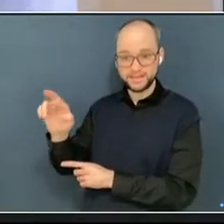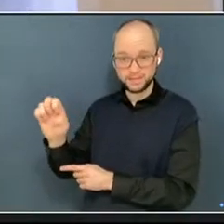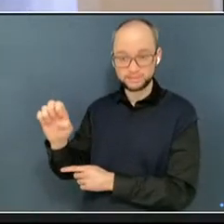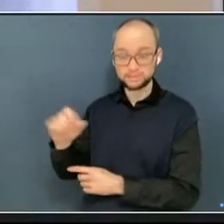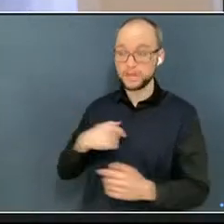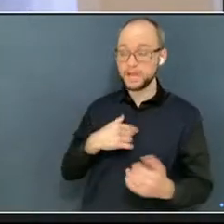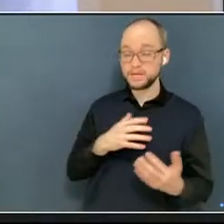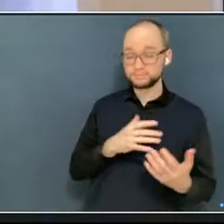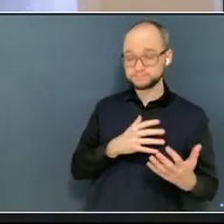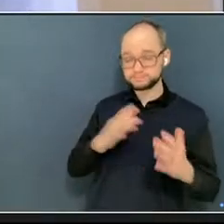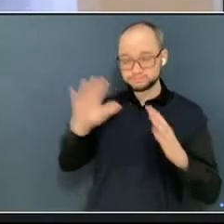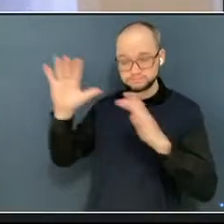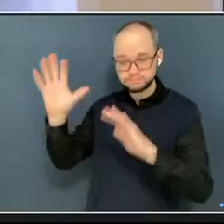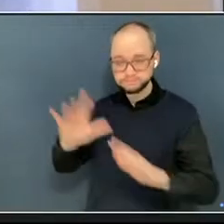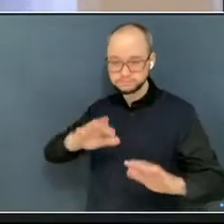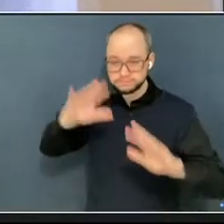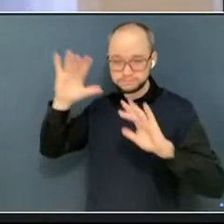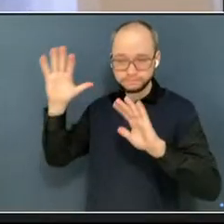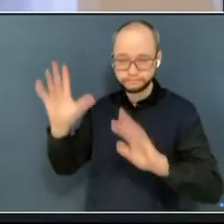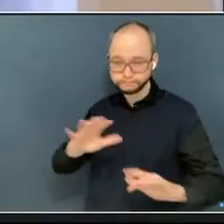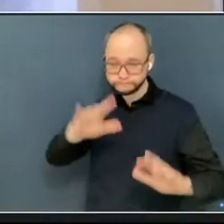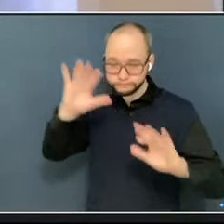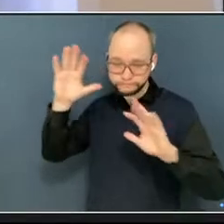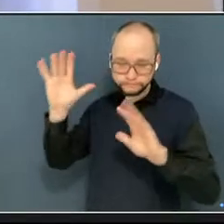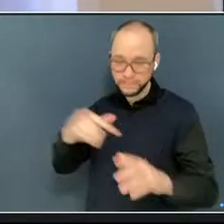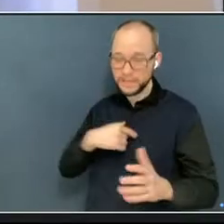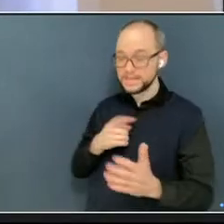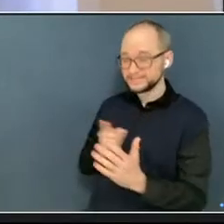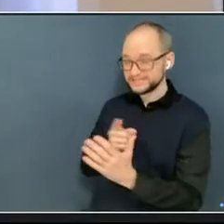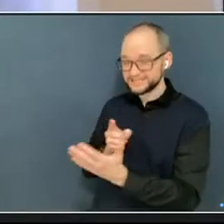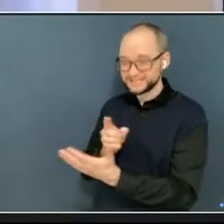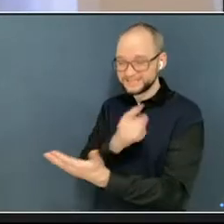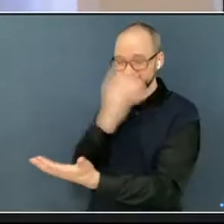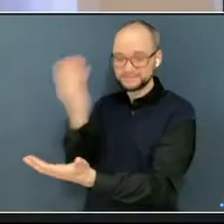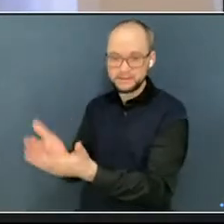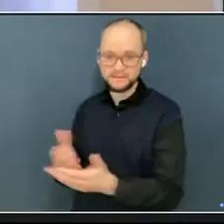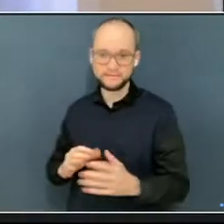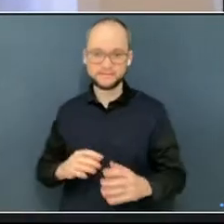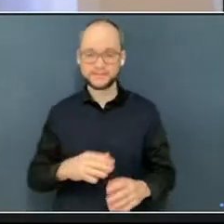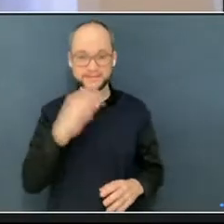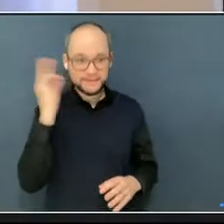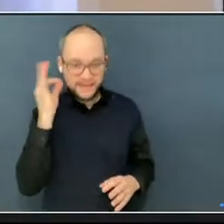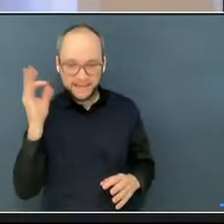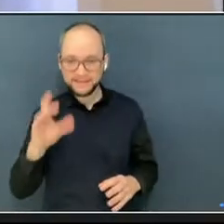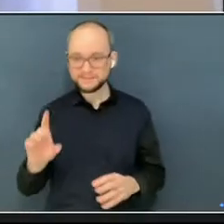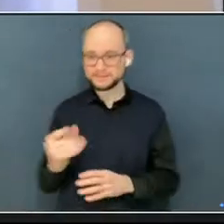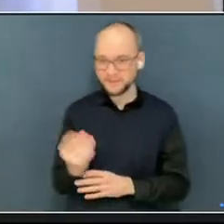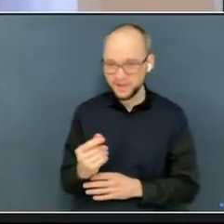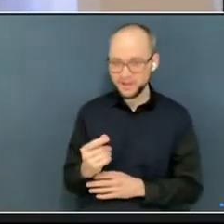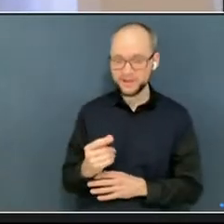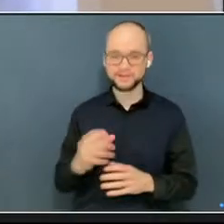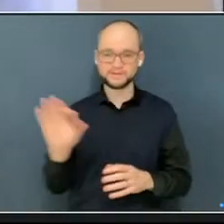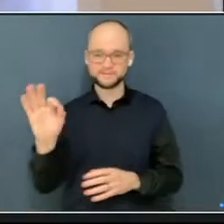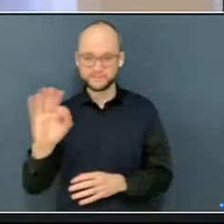my cat, the furniture and all the potatoes that are fit for the New York market. I recall reading an